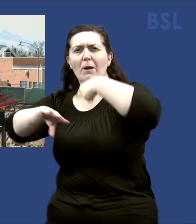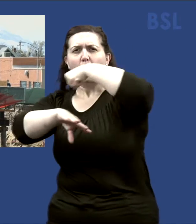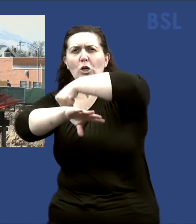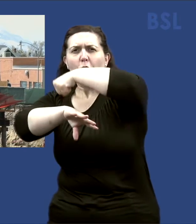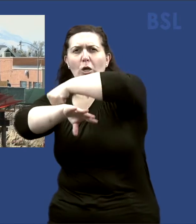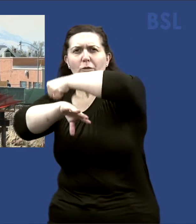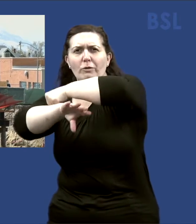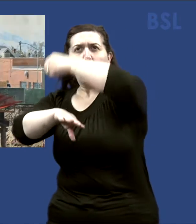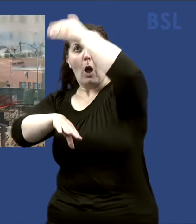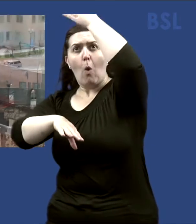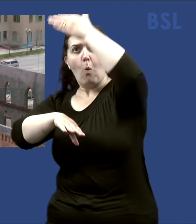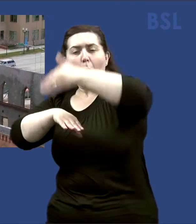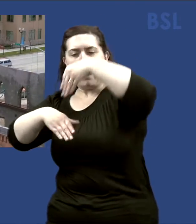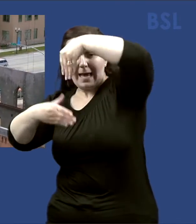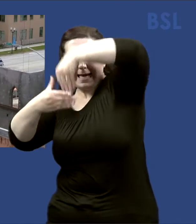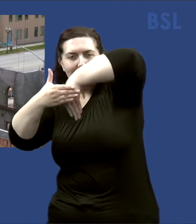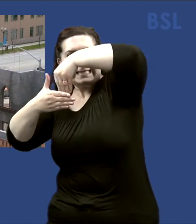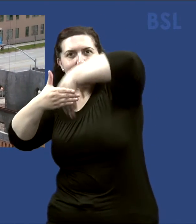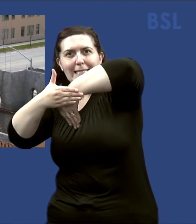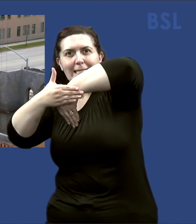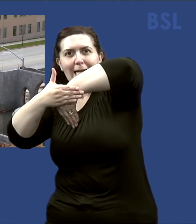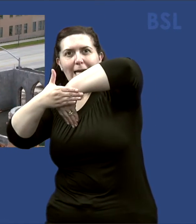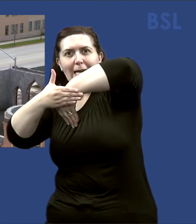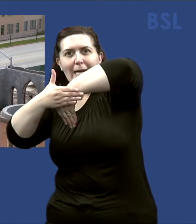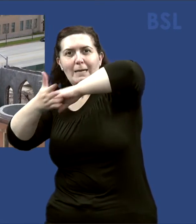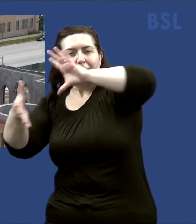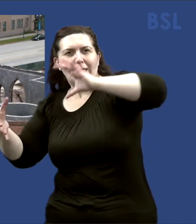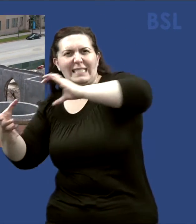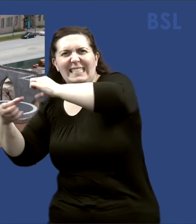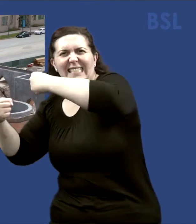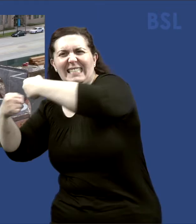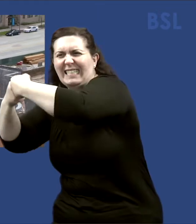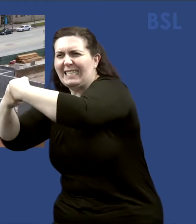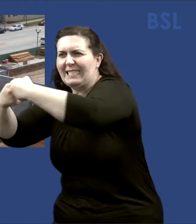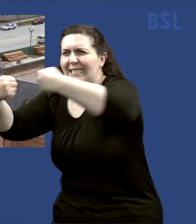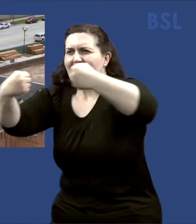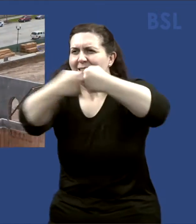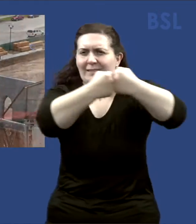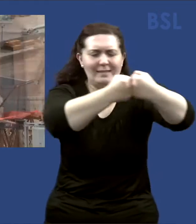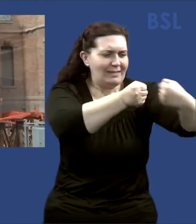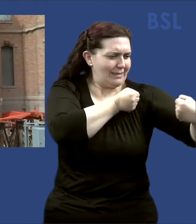and then built a concrete wall on the inside to hold the tabernacle together.